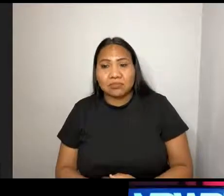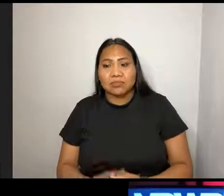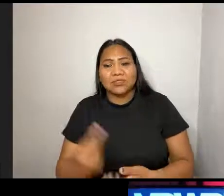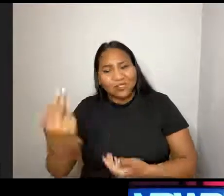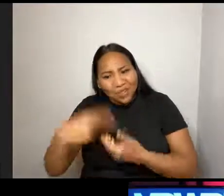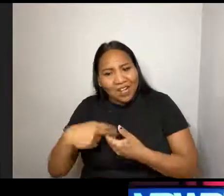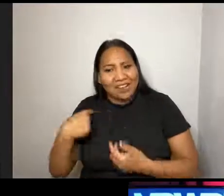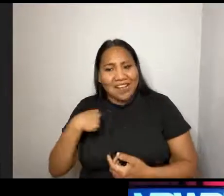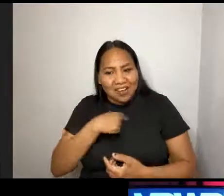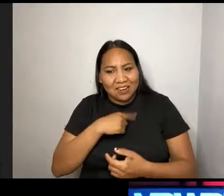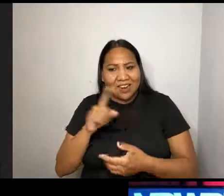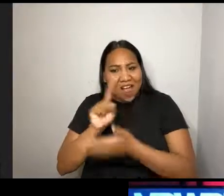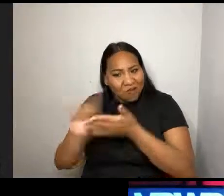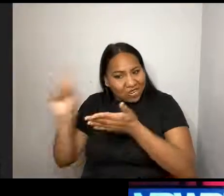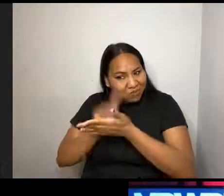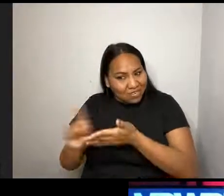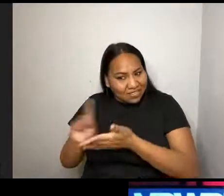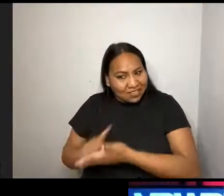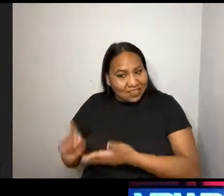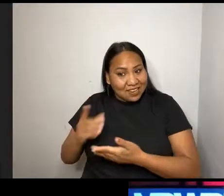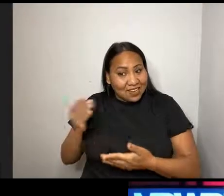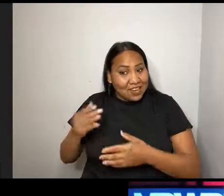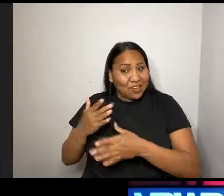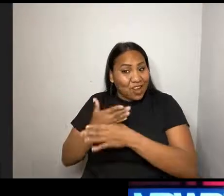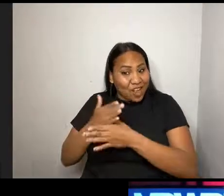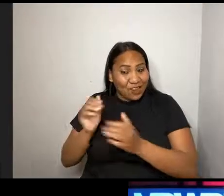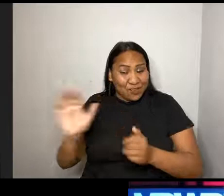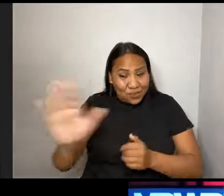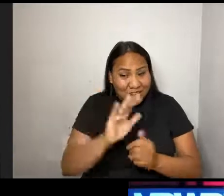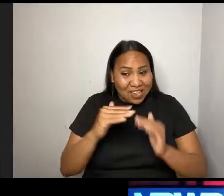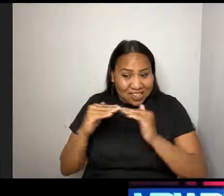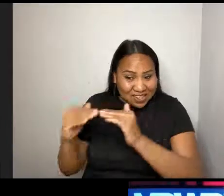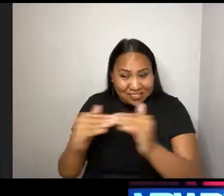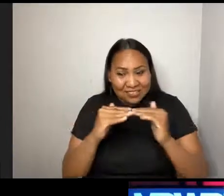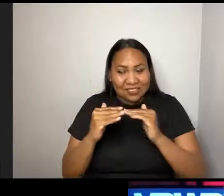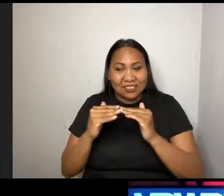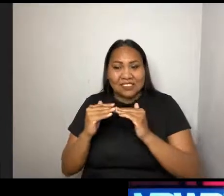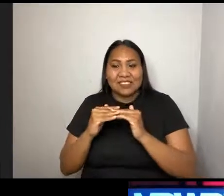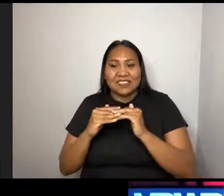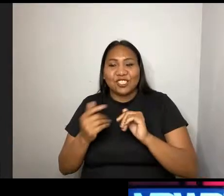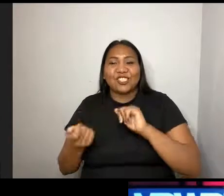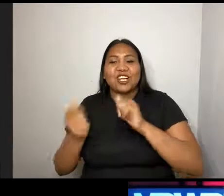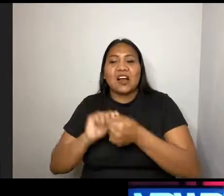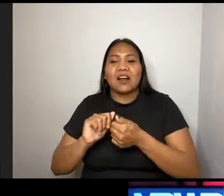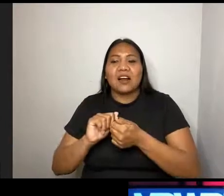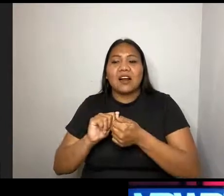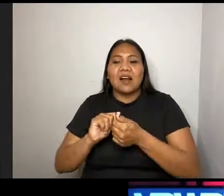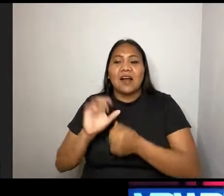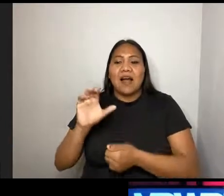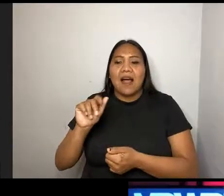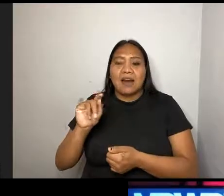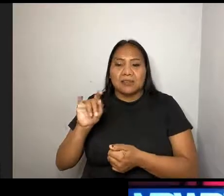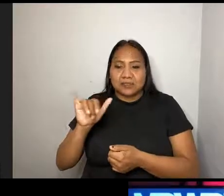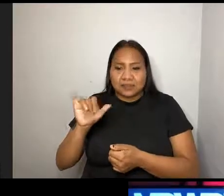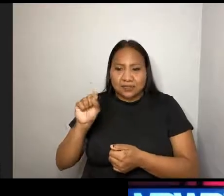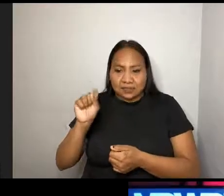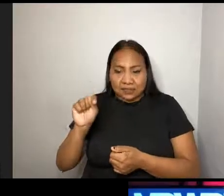with your colleagues. You can find the previous episode as changecatalyst.co/allyshipseries. Find